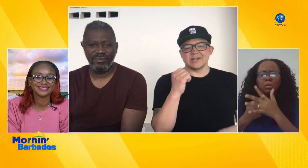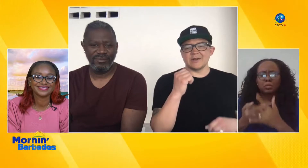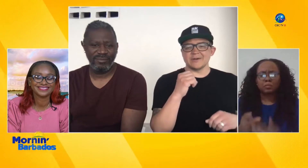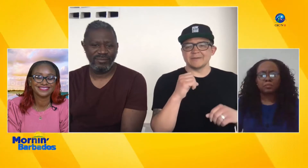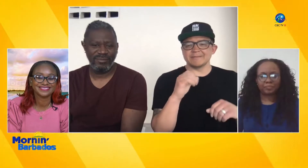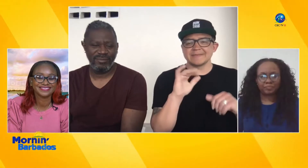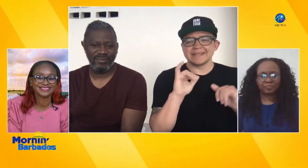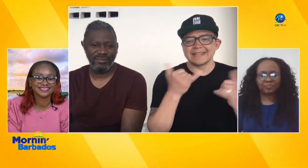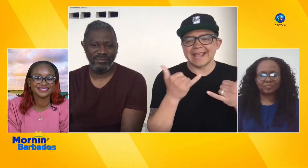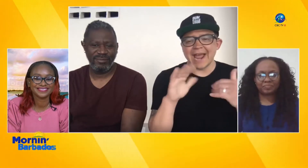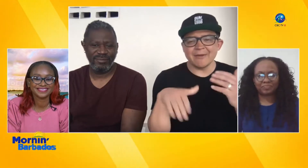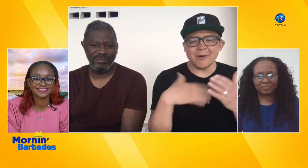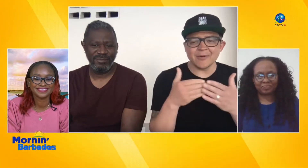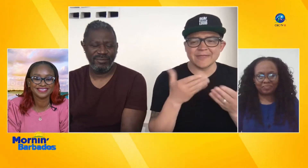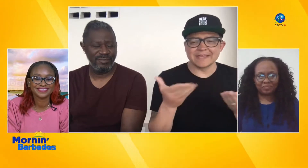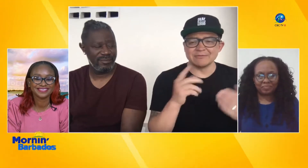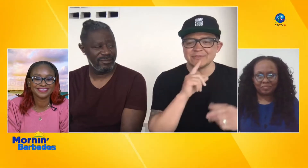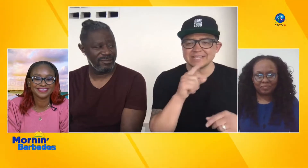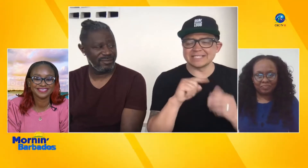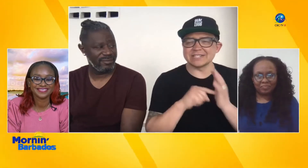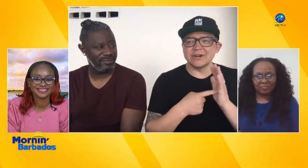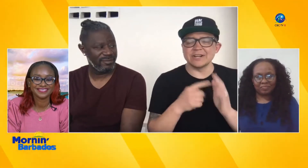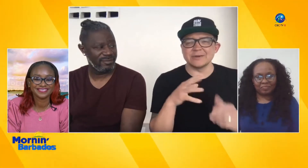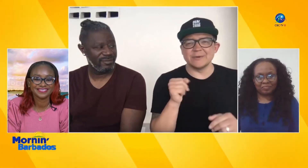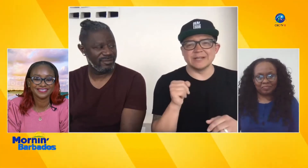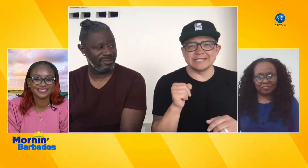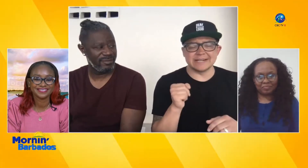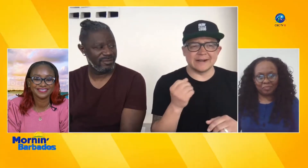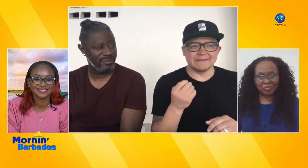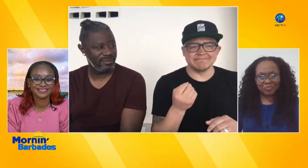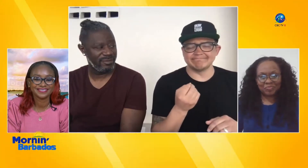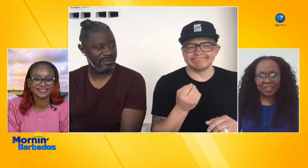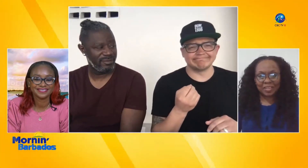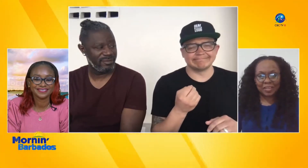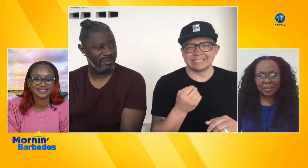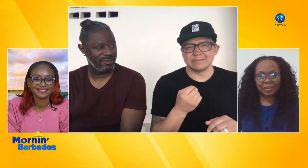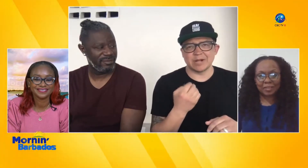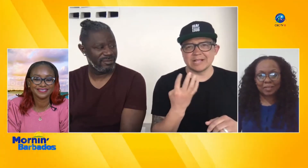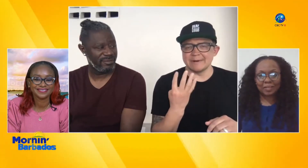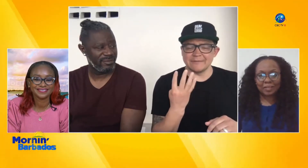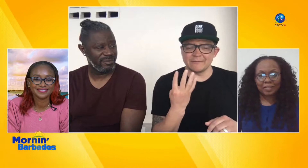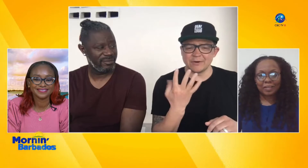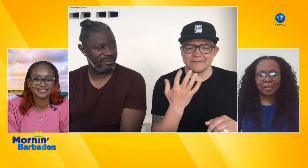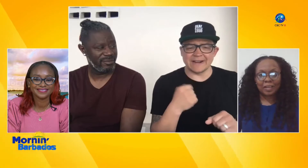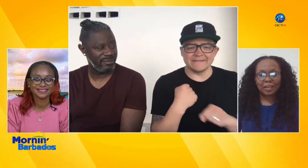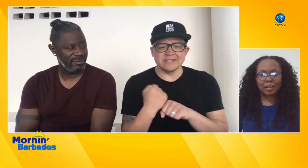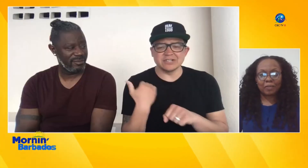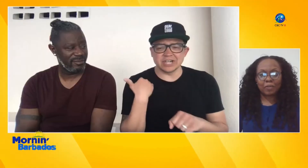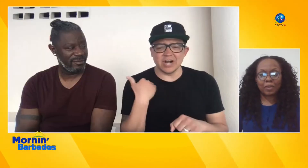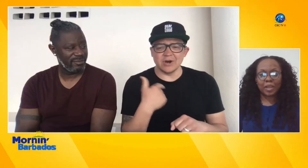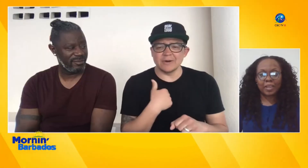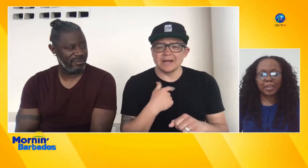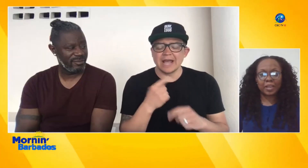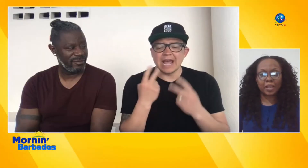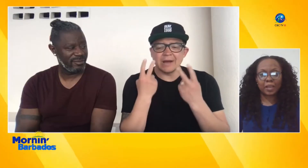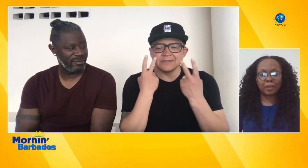so how the whole thing really started was um probably about four or five years ago i